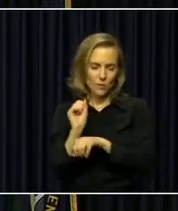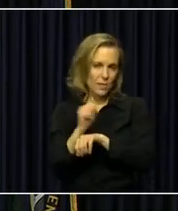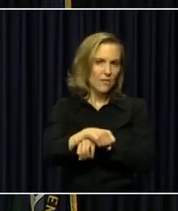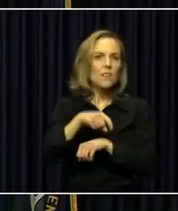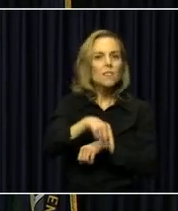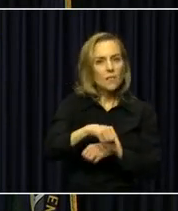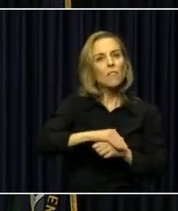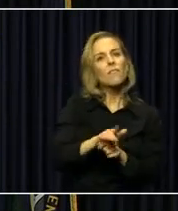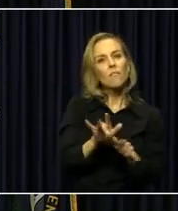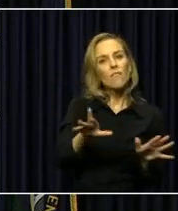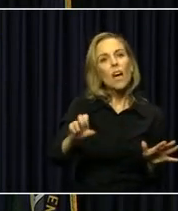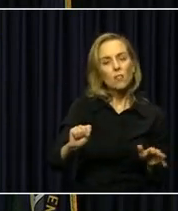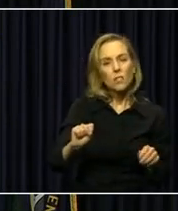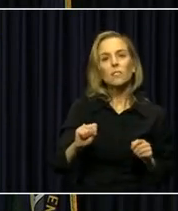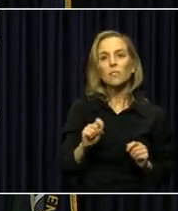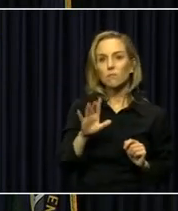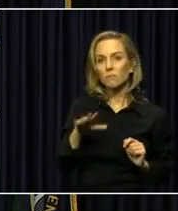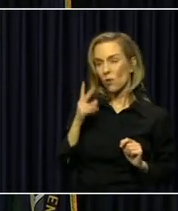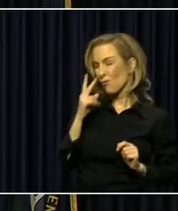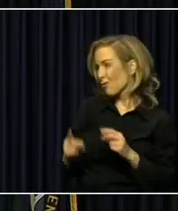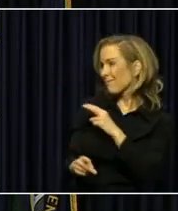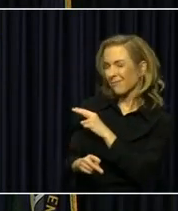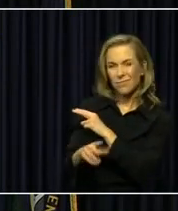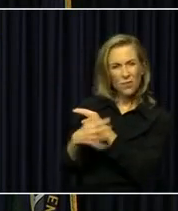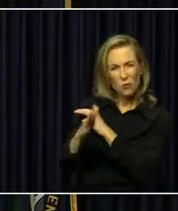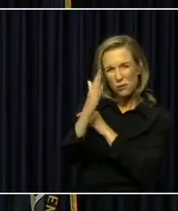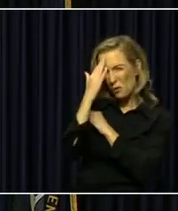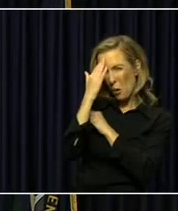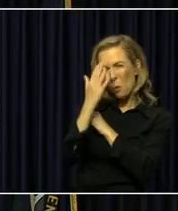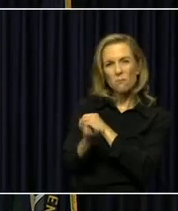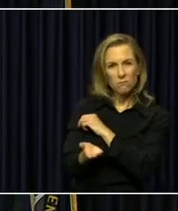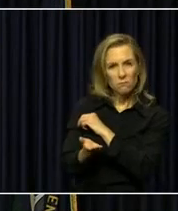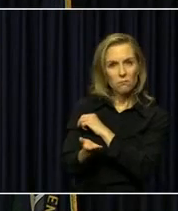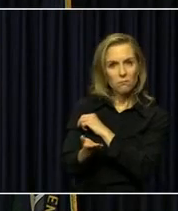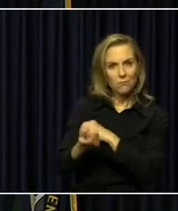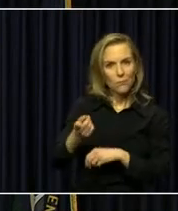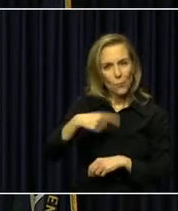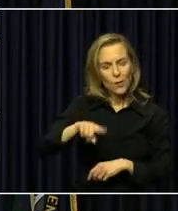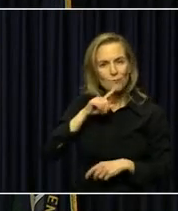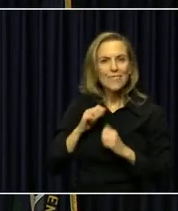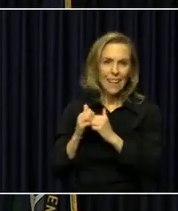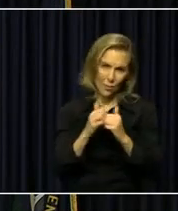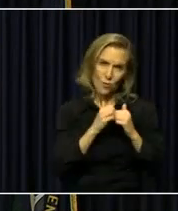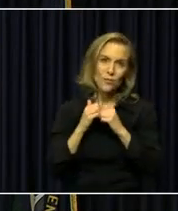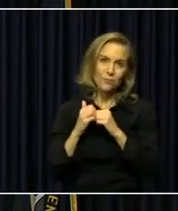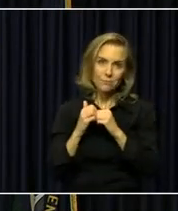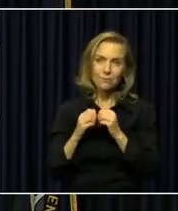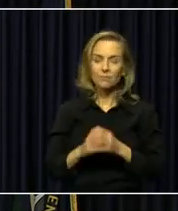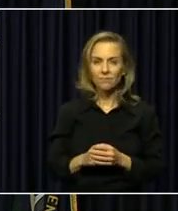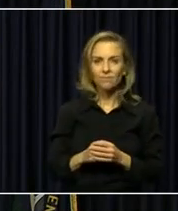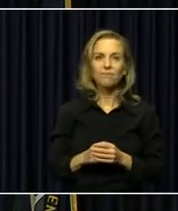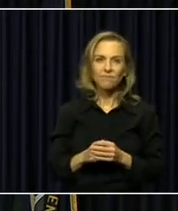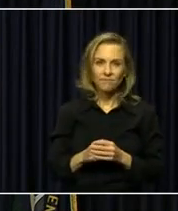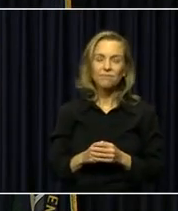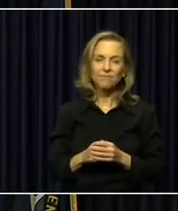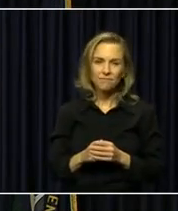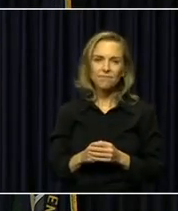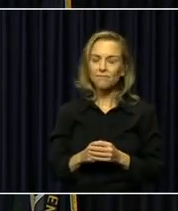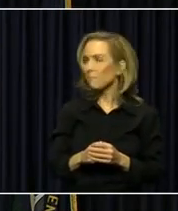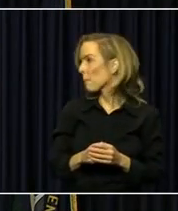THANK YOU VERY MUCH TO OWENSBORO HEALTH.